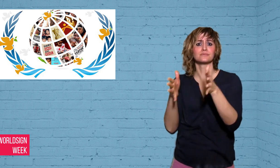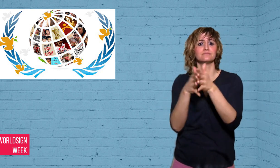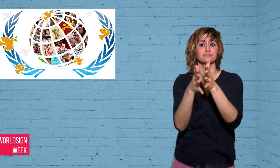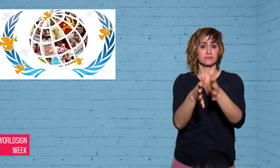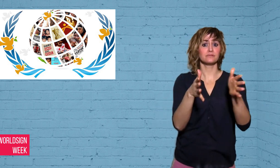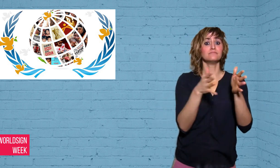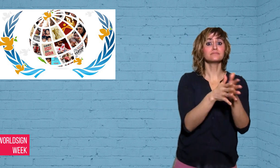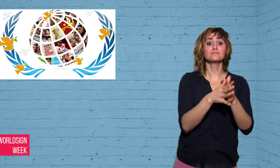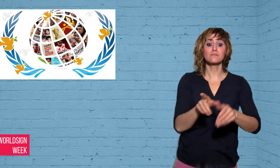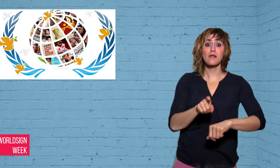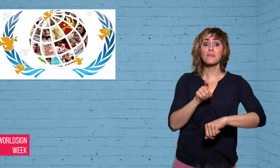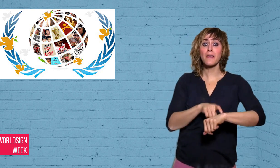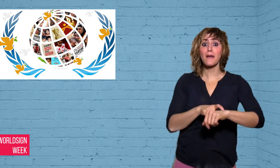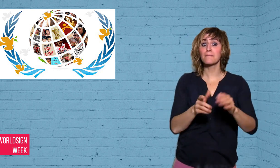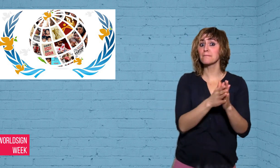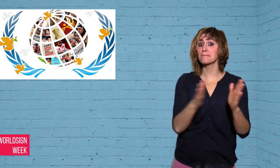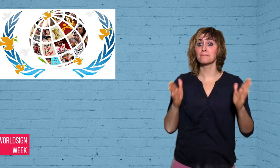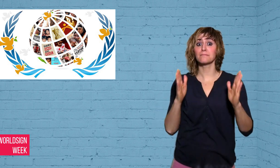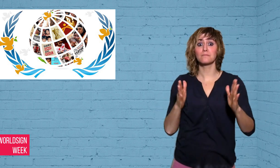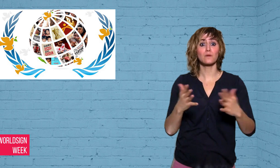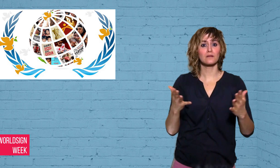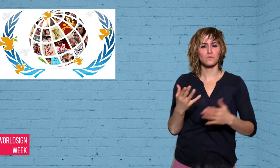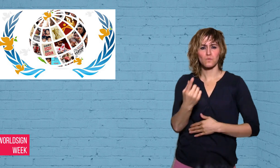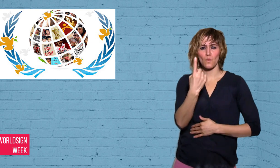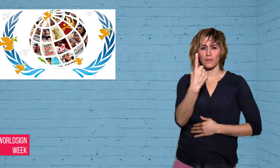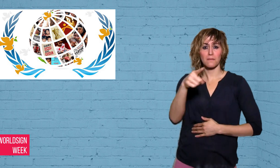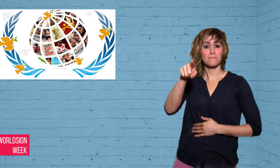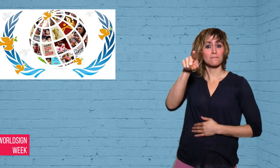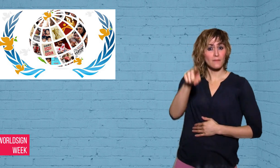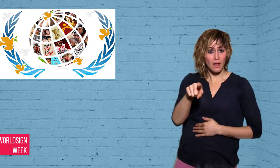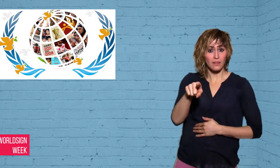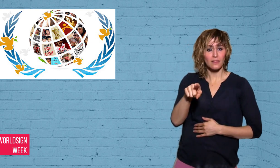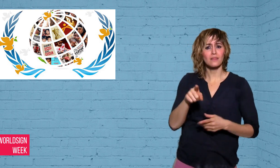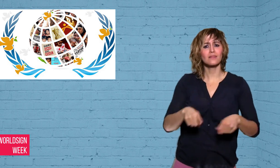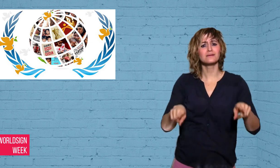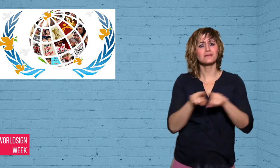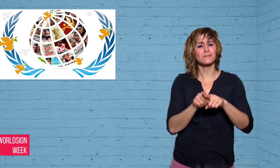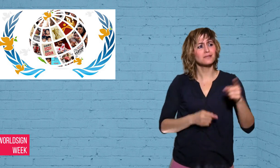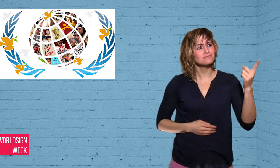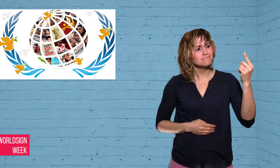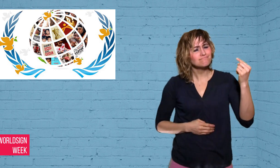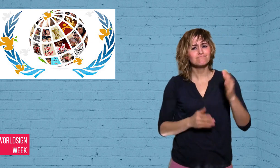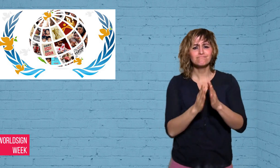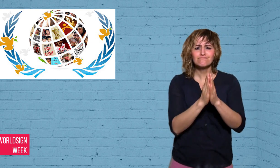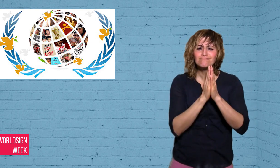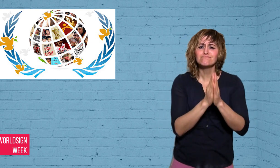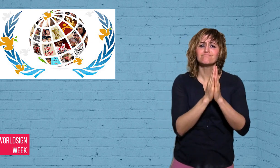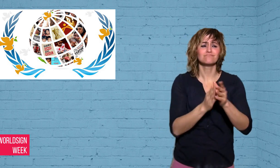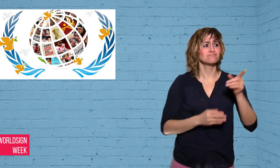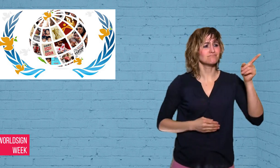month, and consider paying